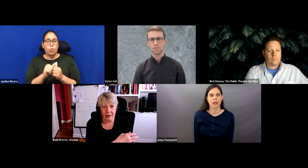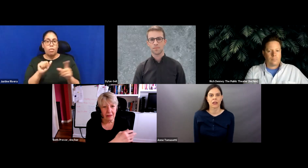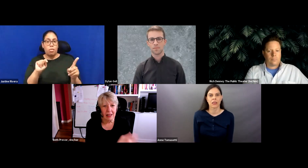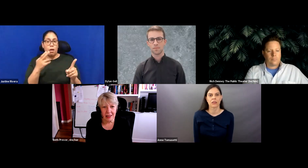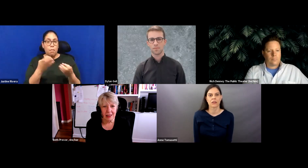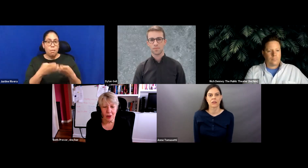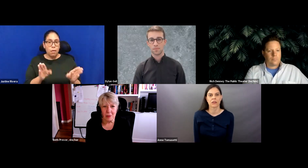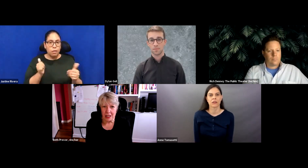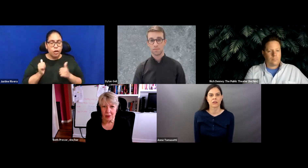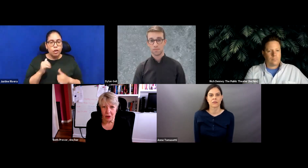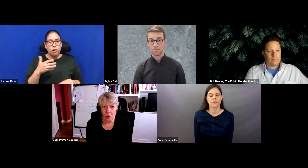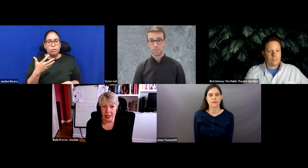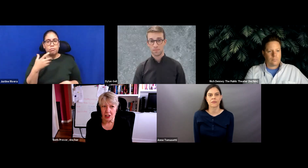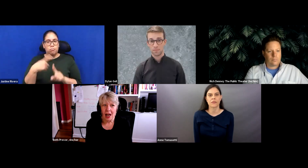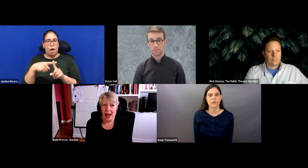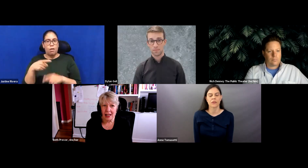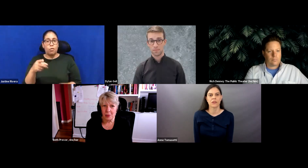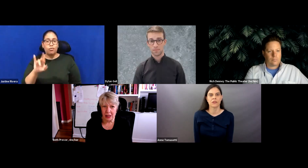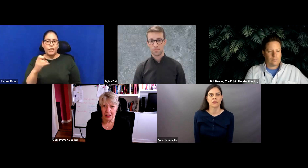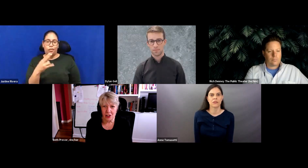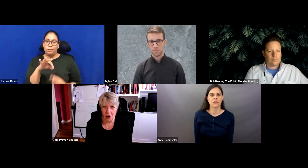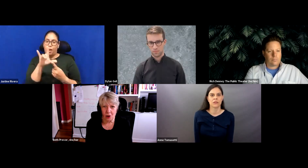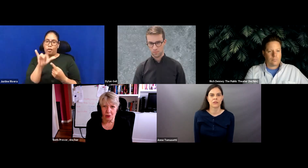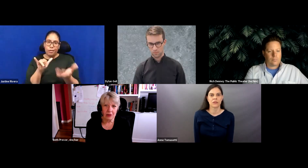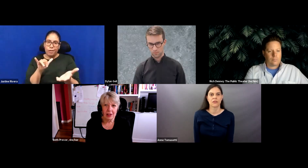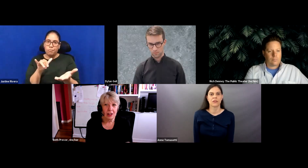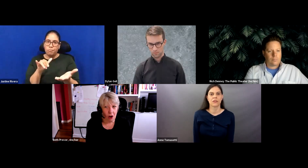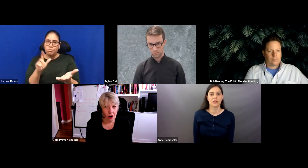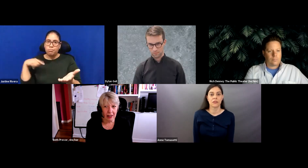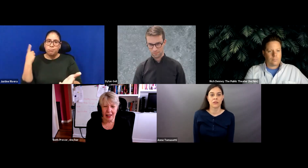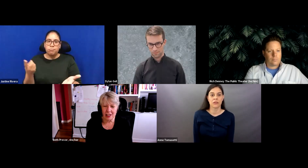and, you know, especially with Rich, has been so long and